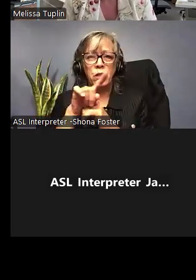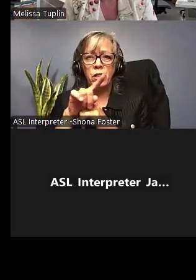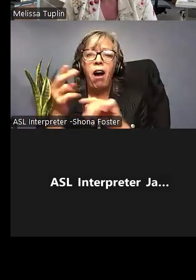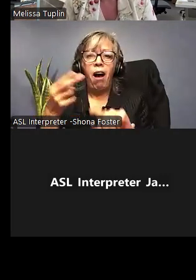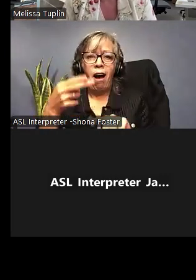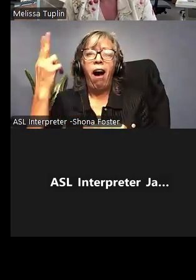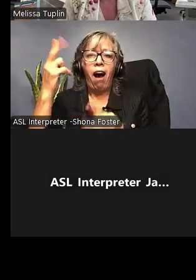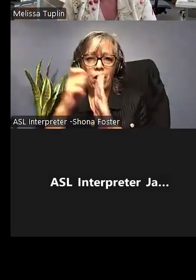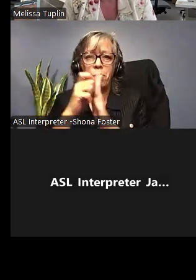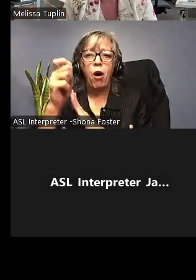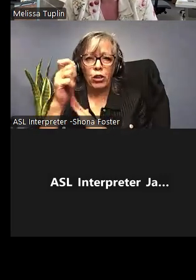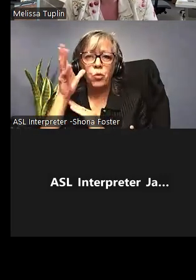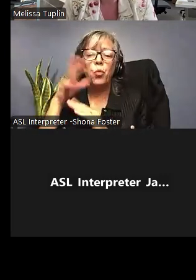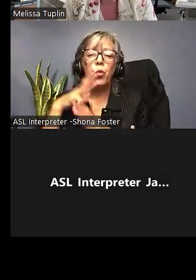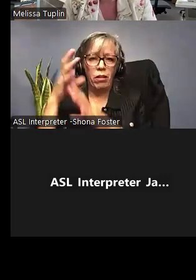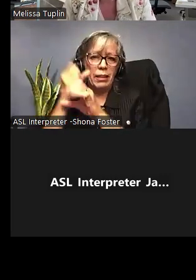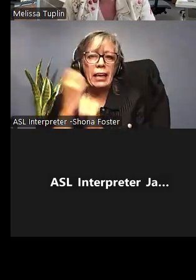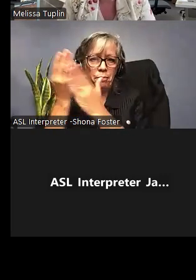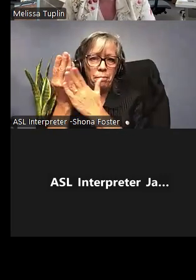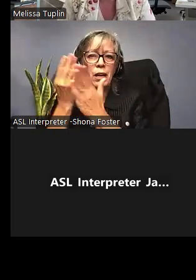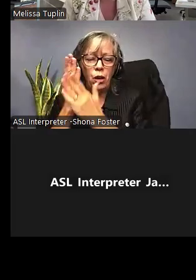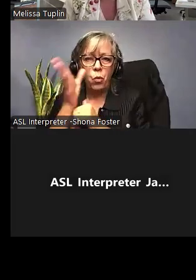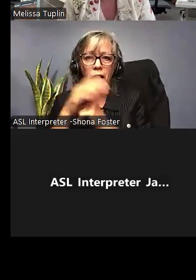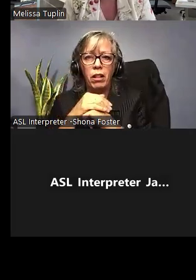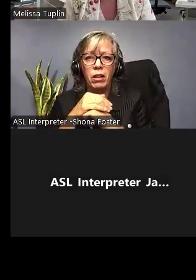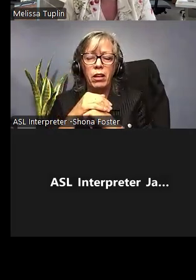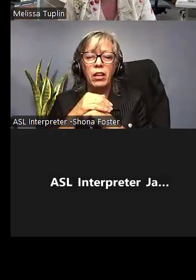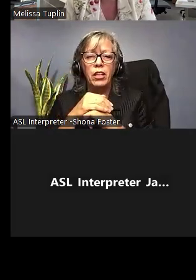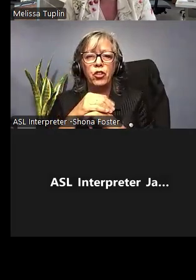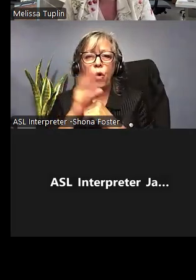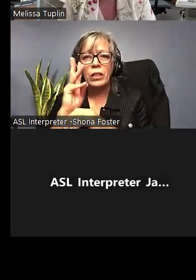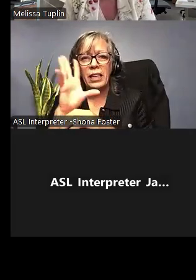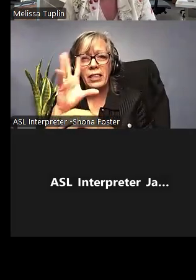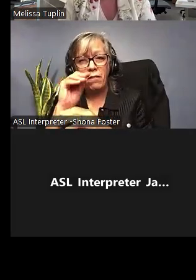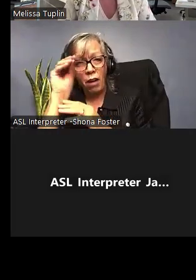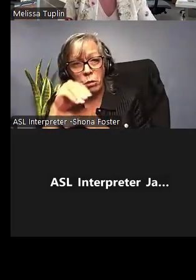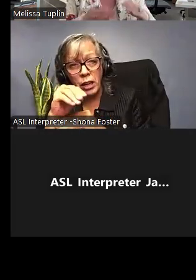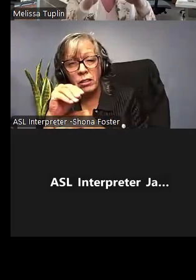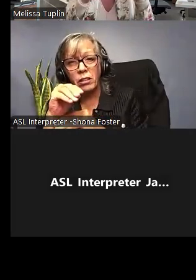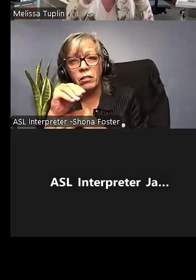be required to receive funding, so scoring in that 65 per cent range, while they're not